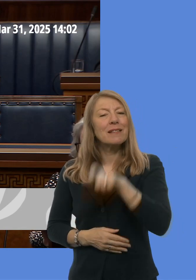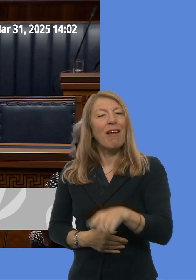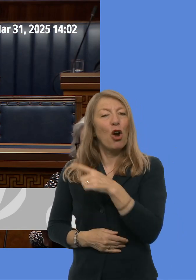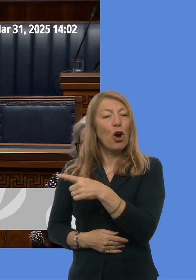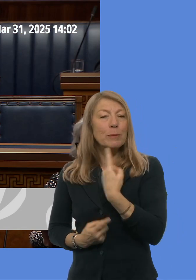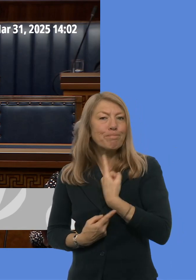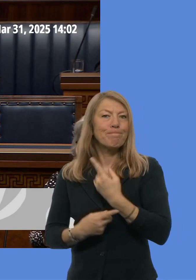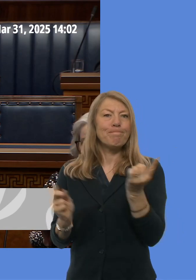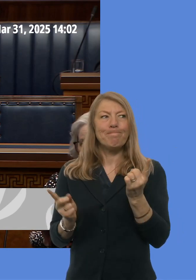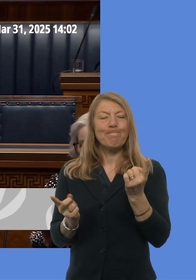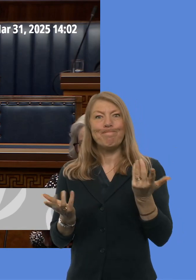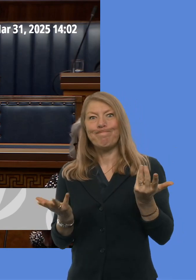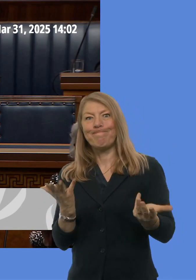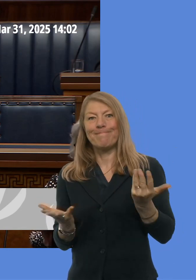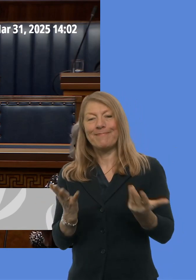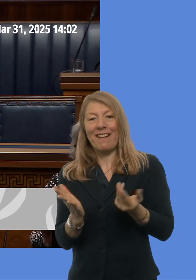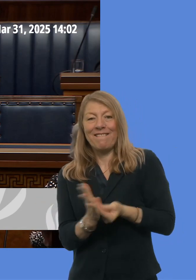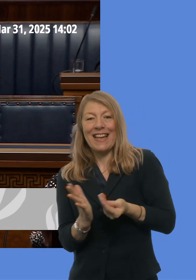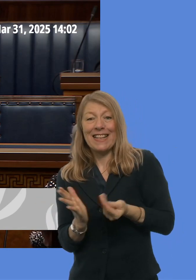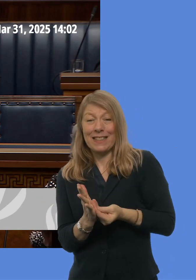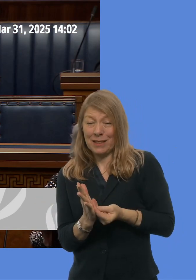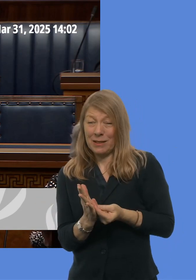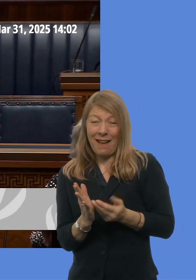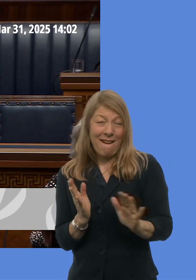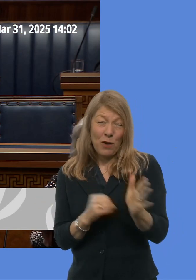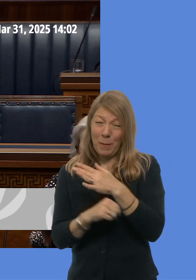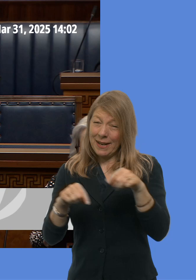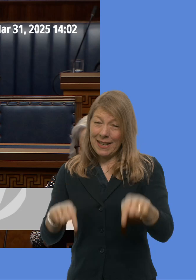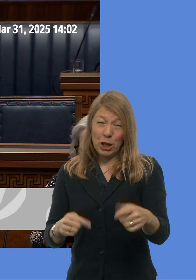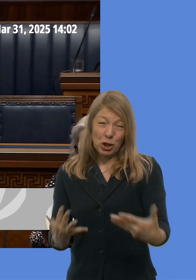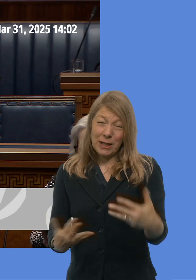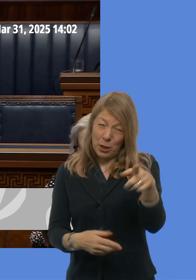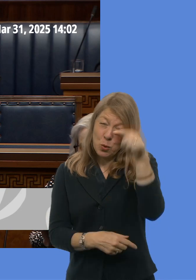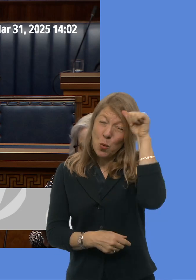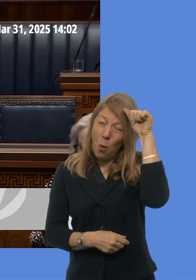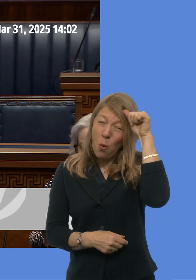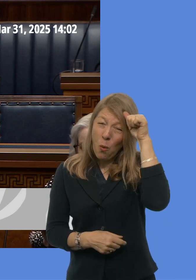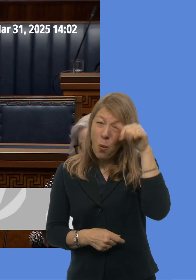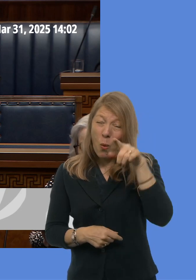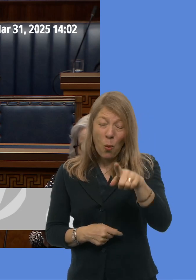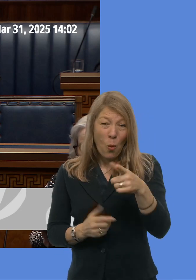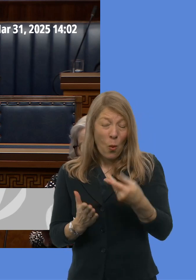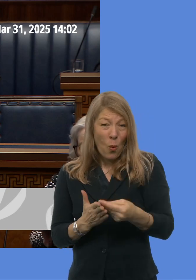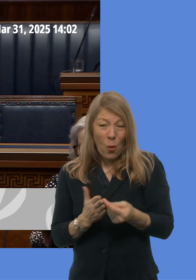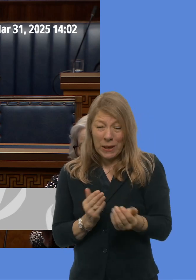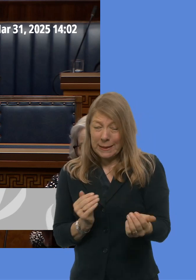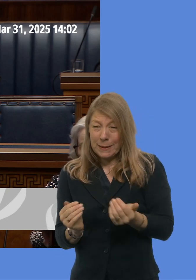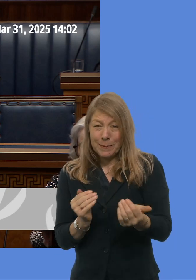Chamber will be aware of the difficulty and the financial challenge that we face in terms of the huge amount of work that we need to do to invest in our public